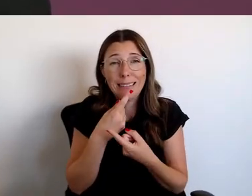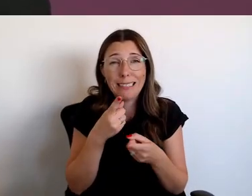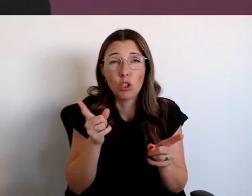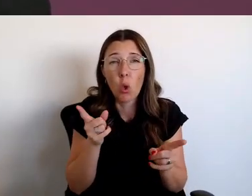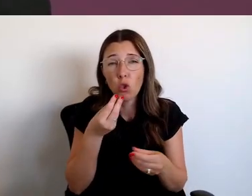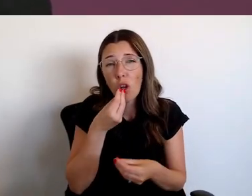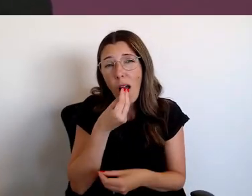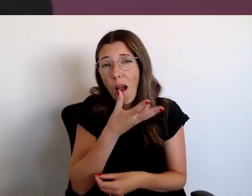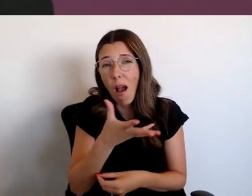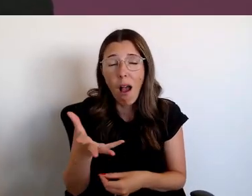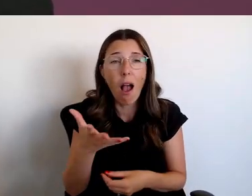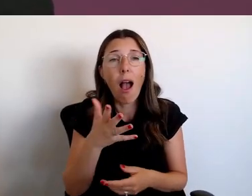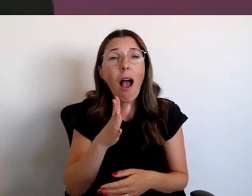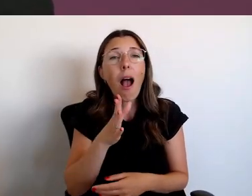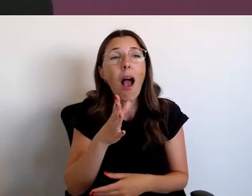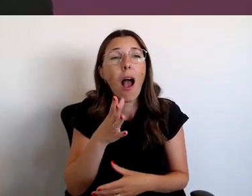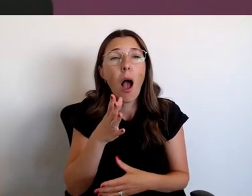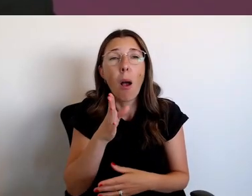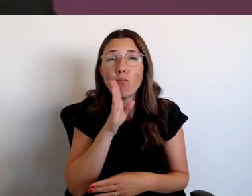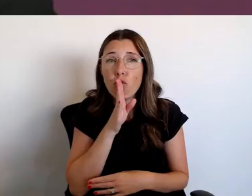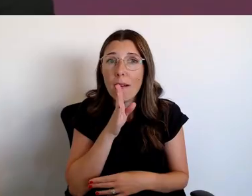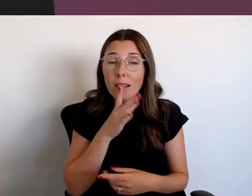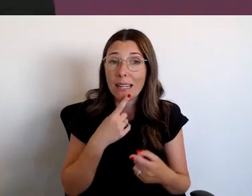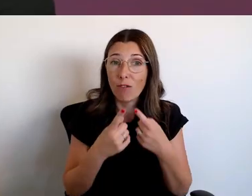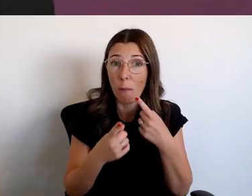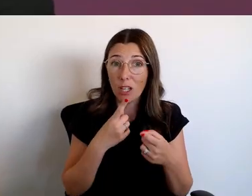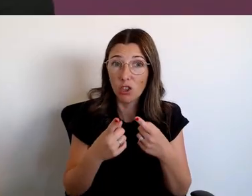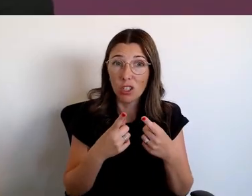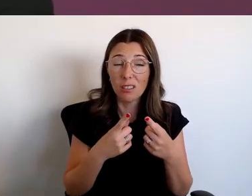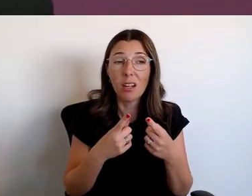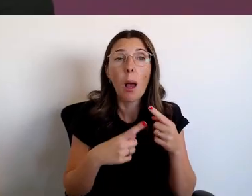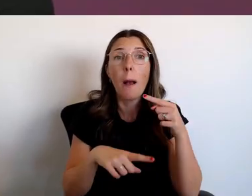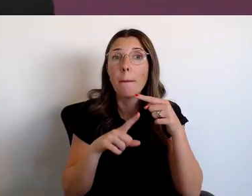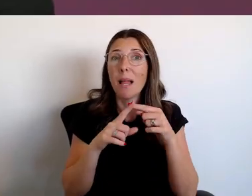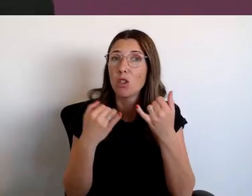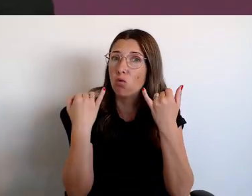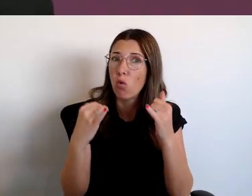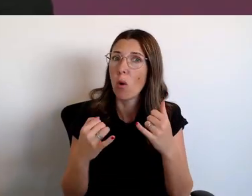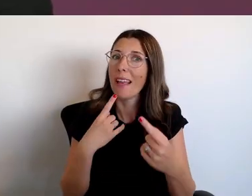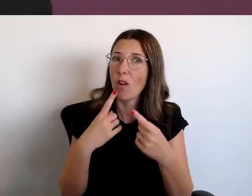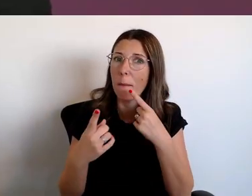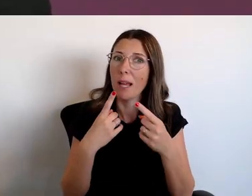information to third parties and misinformation generated by AI.